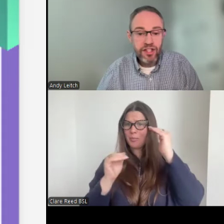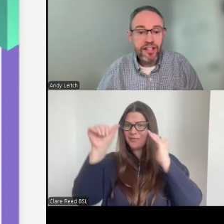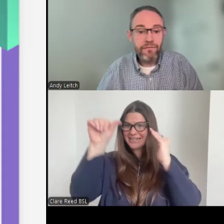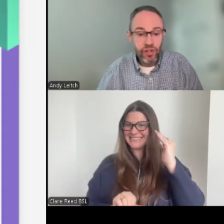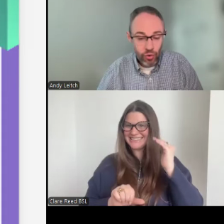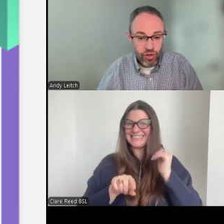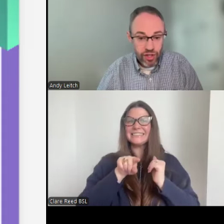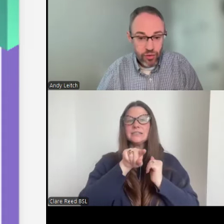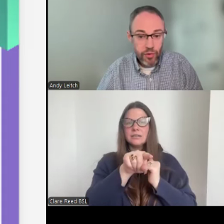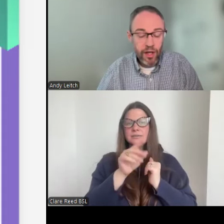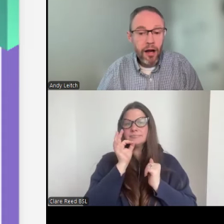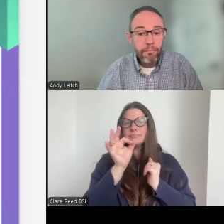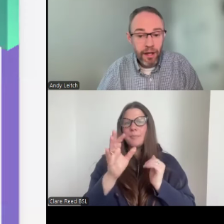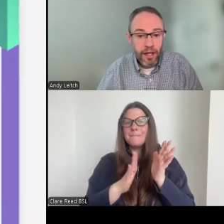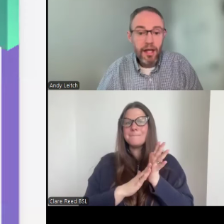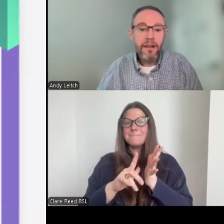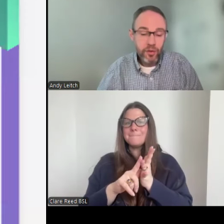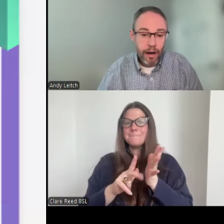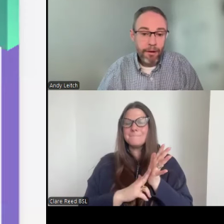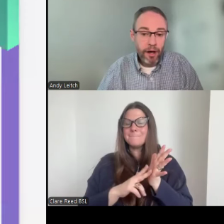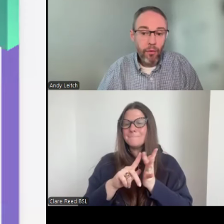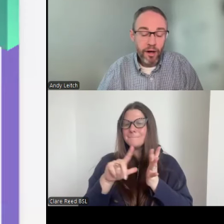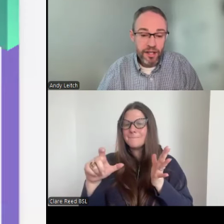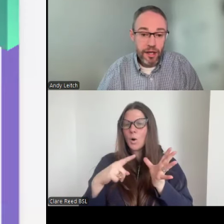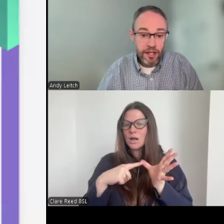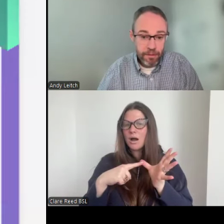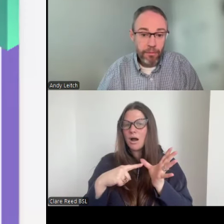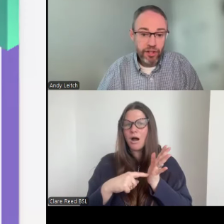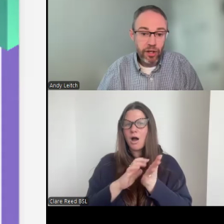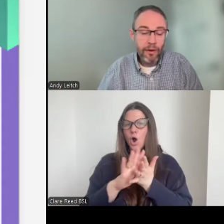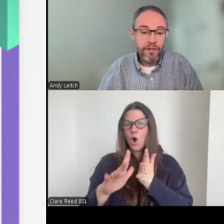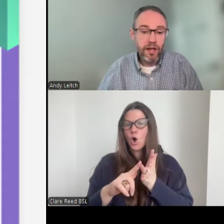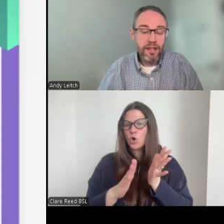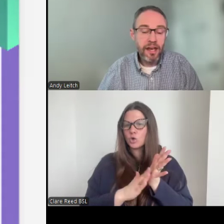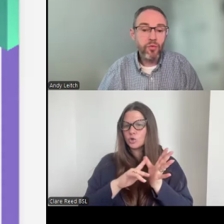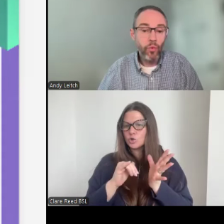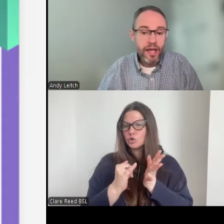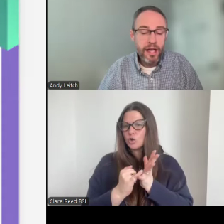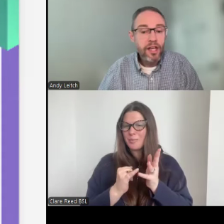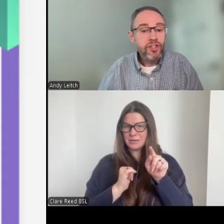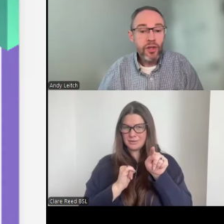a set of resources which will accompany this webinar when it is published on our website in the next week.